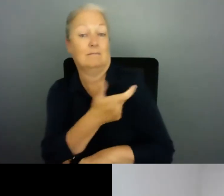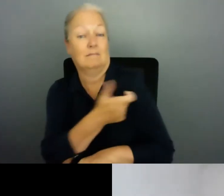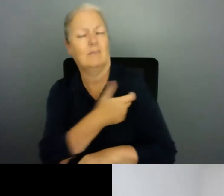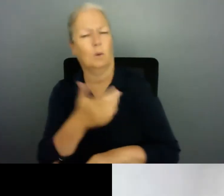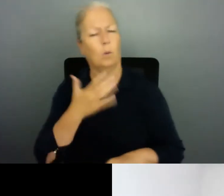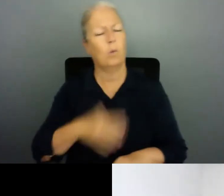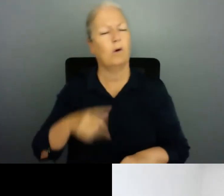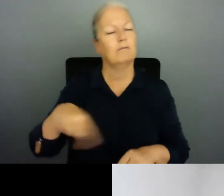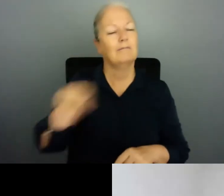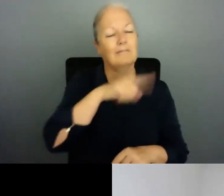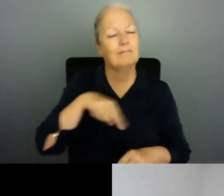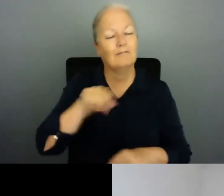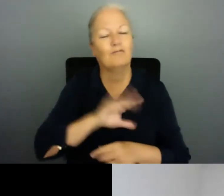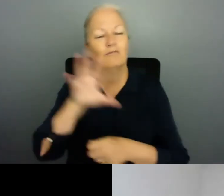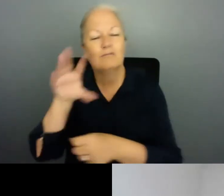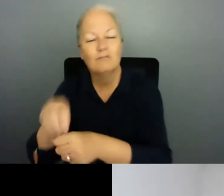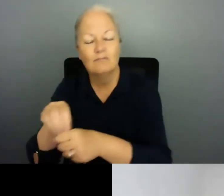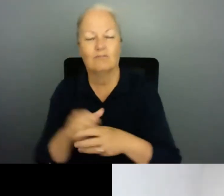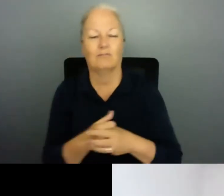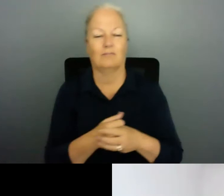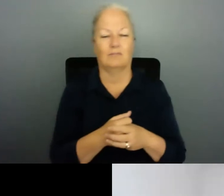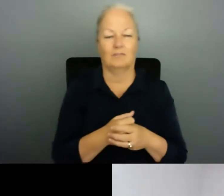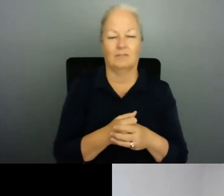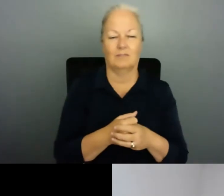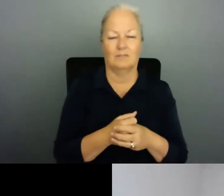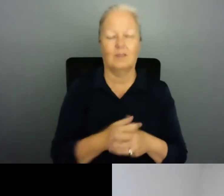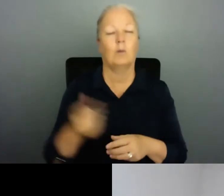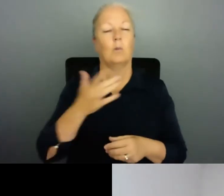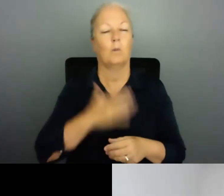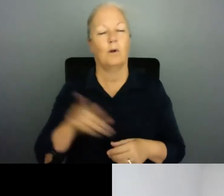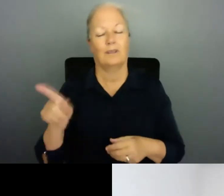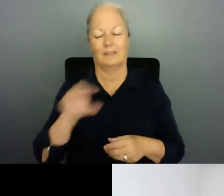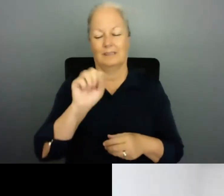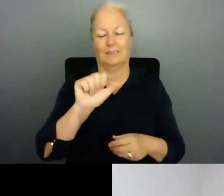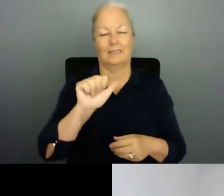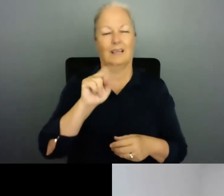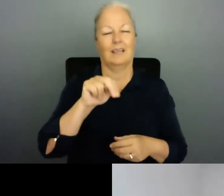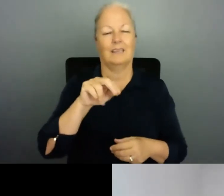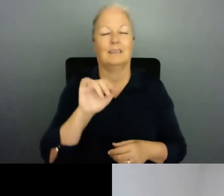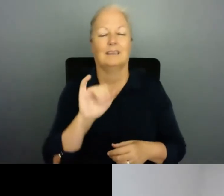in situation of domestic violence they do not include people with disabilities they take no